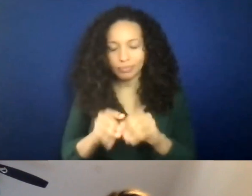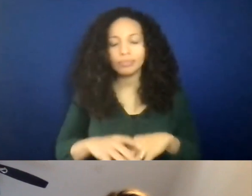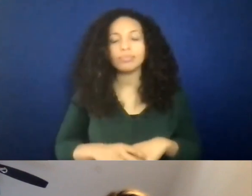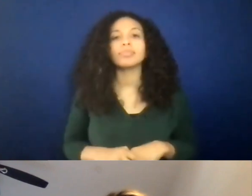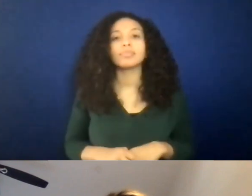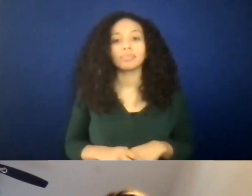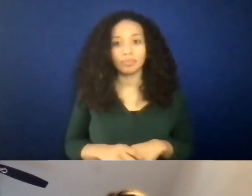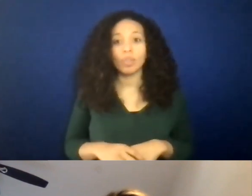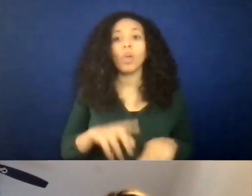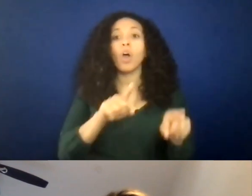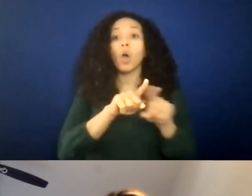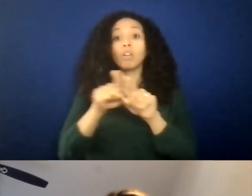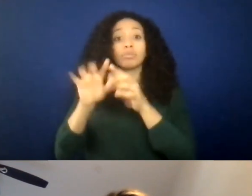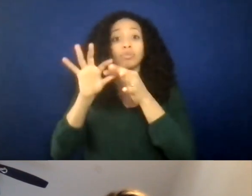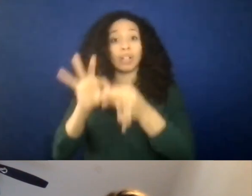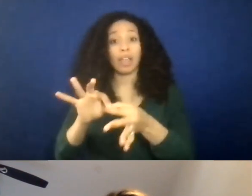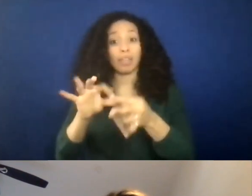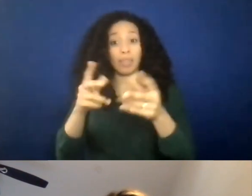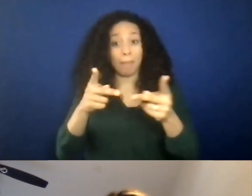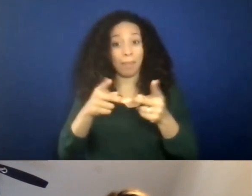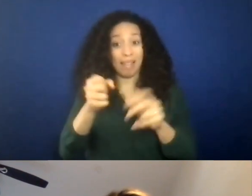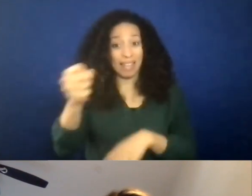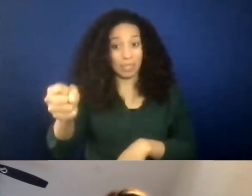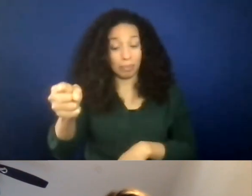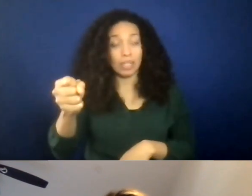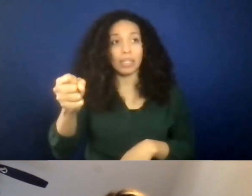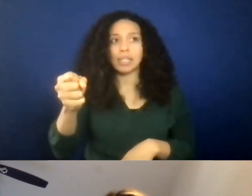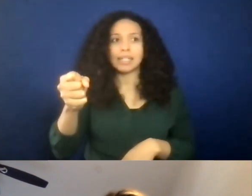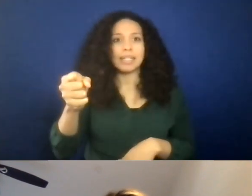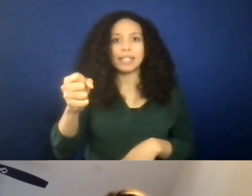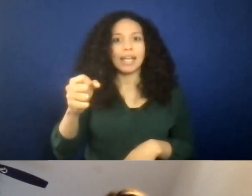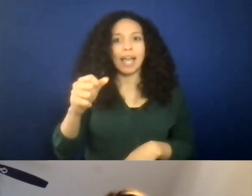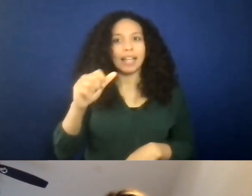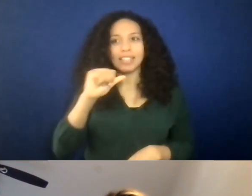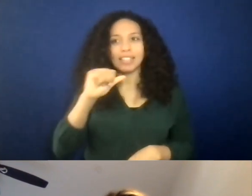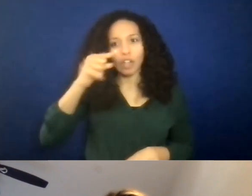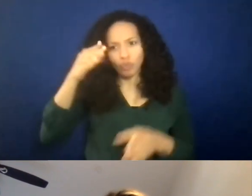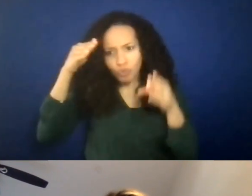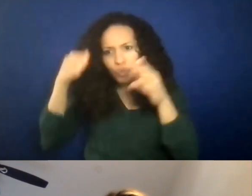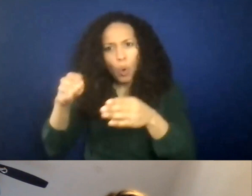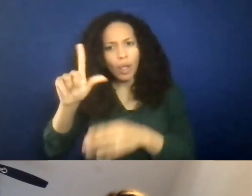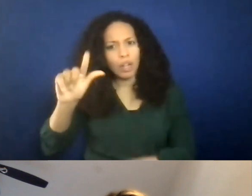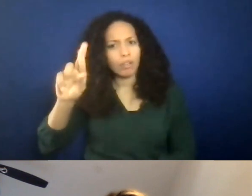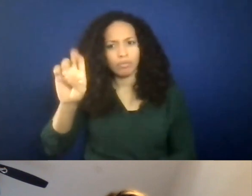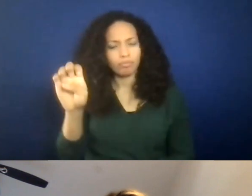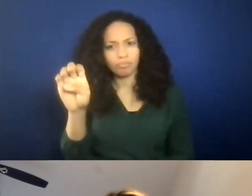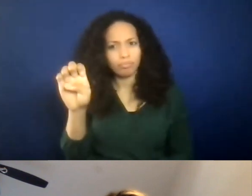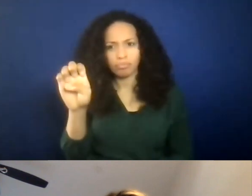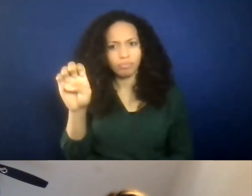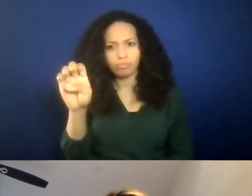it's... it's not just about the least restrictive environment and what is an inclusive setting,